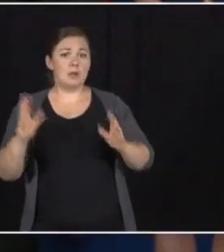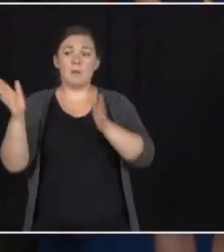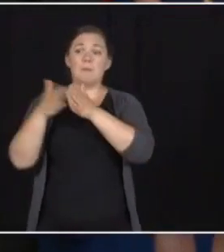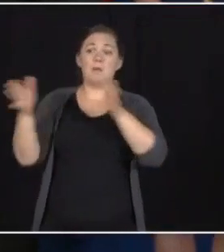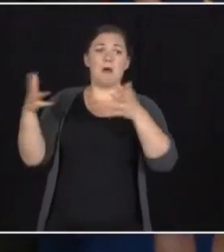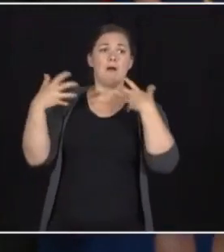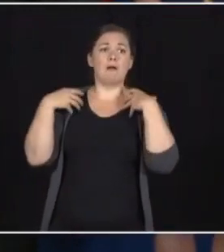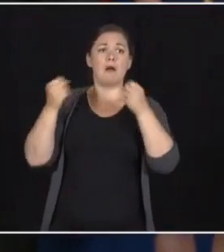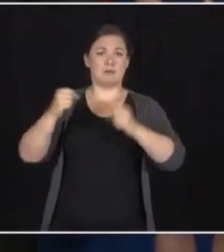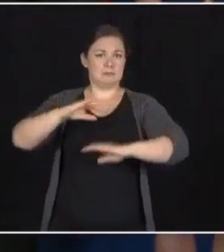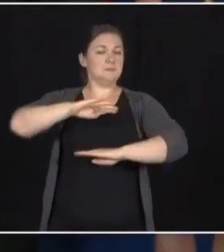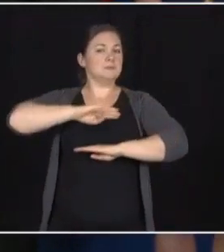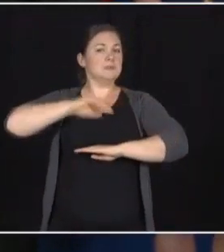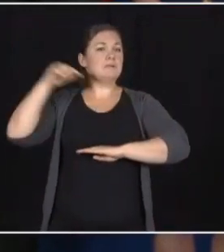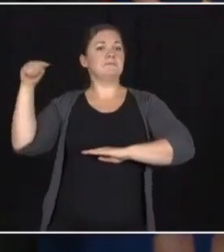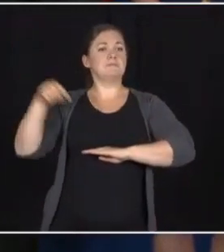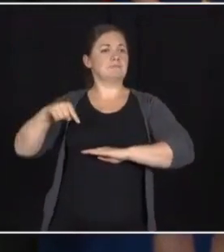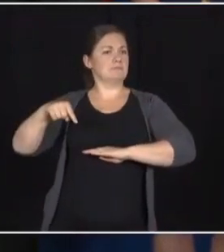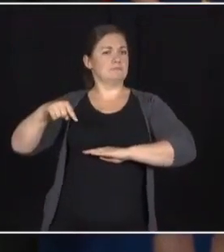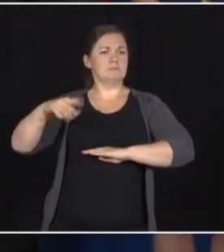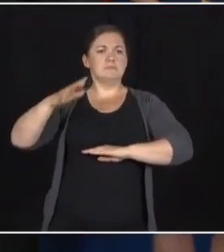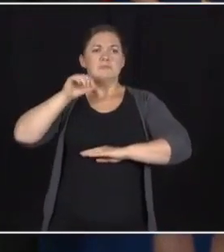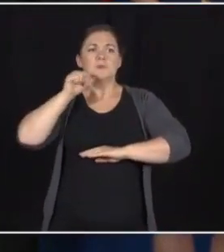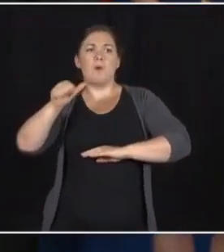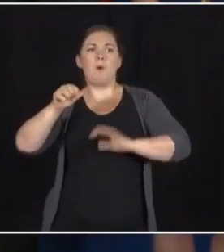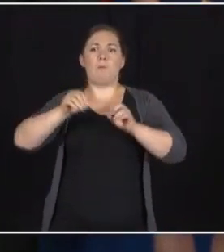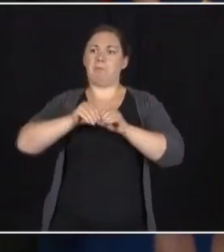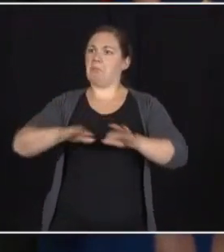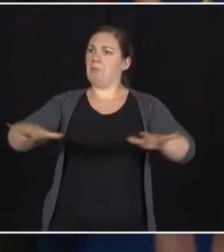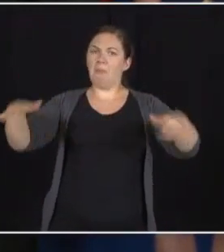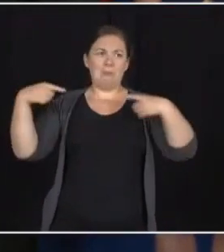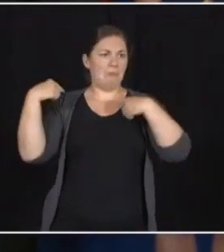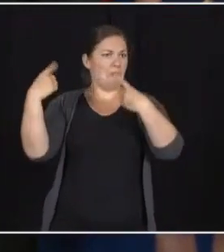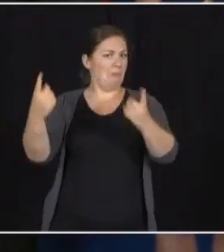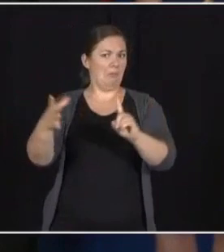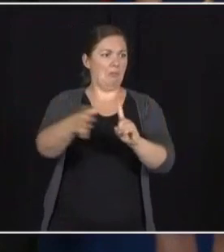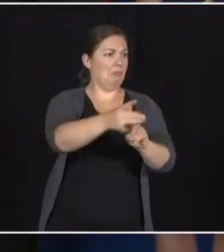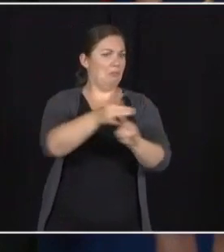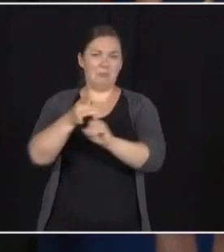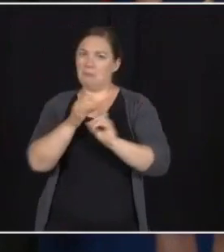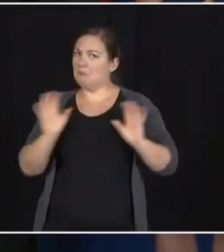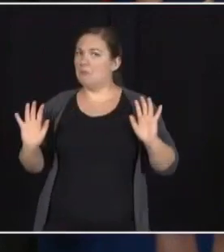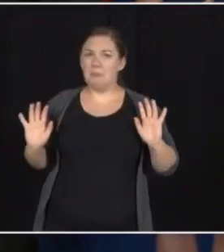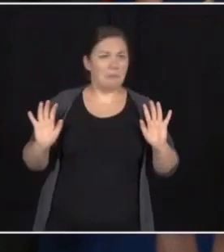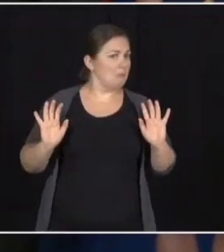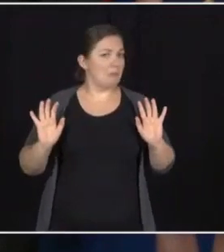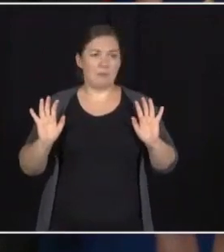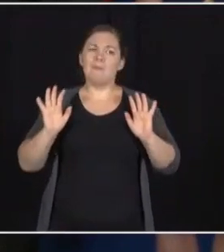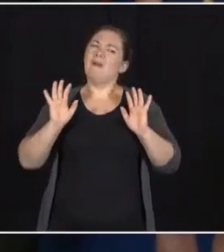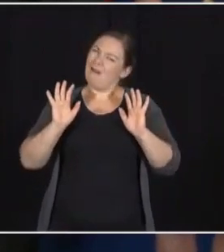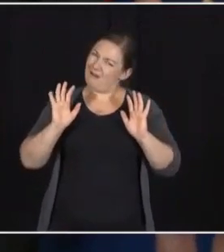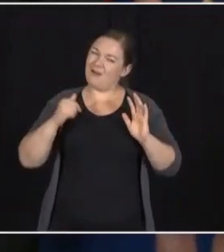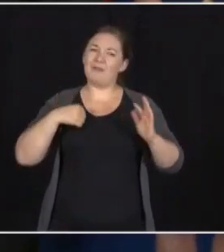the public health is satisfied that that's not going to transmit COVID-19. But we have to be concerned about indoor